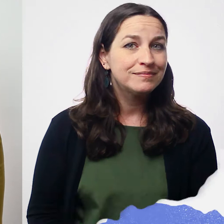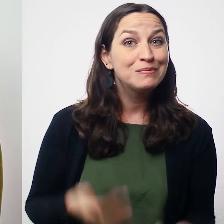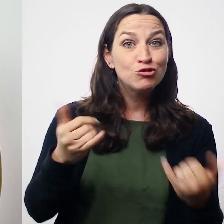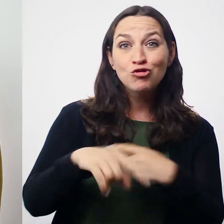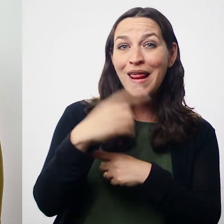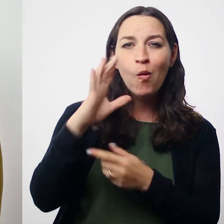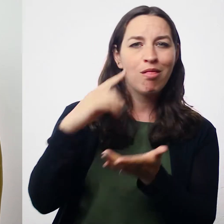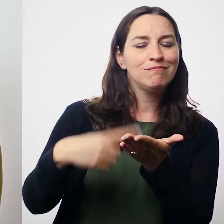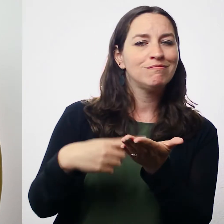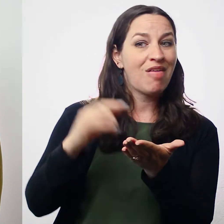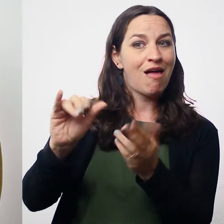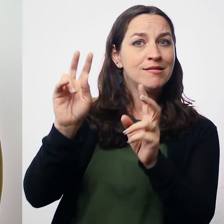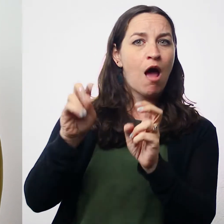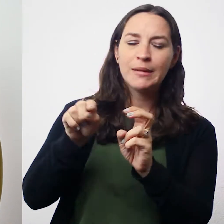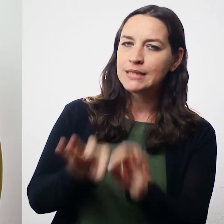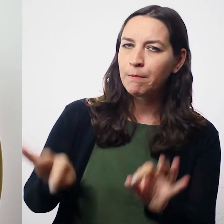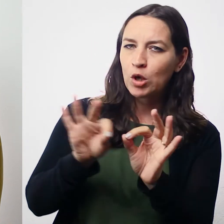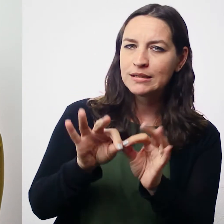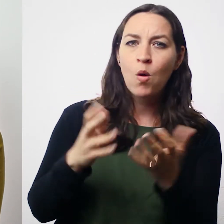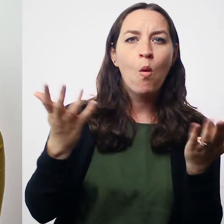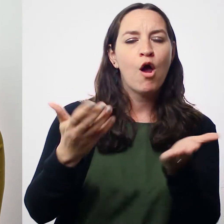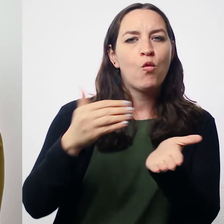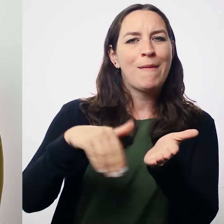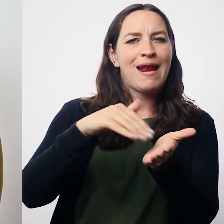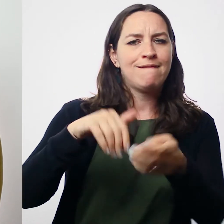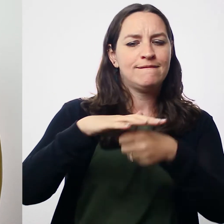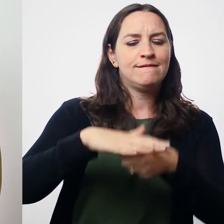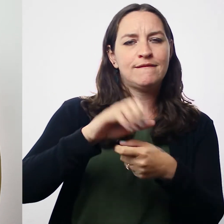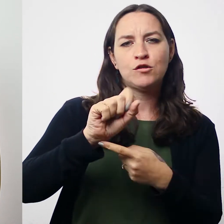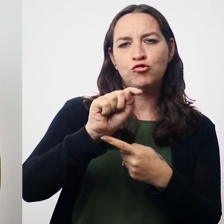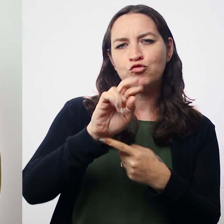Today, we're going to cover a topic that's really important, which is repetitive strain injury.